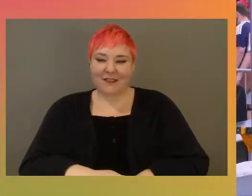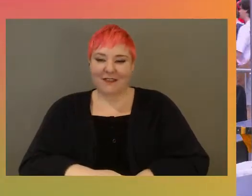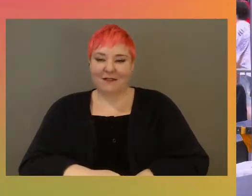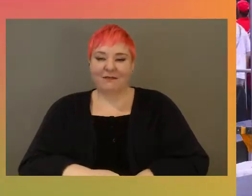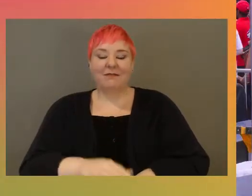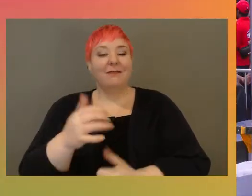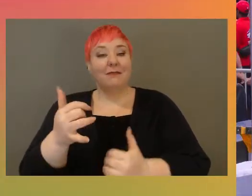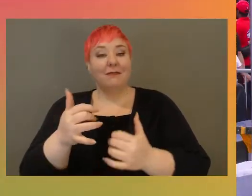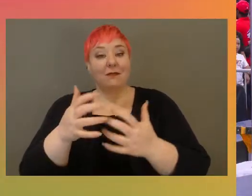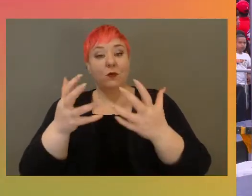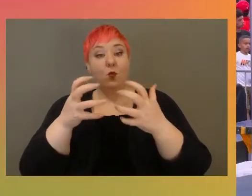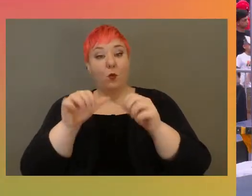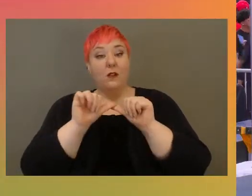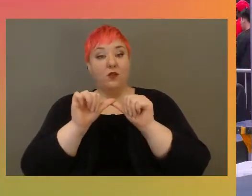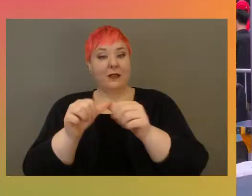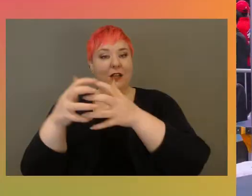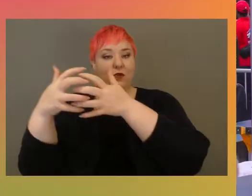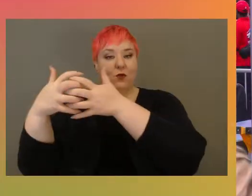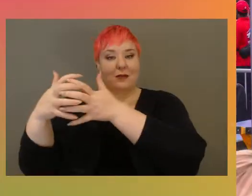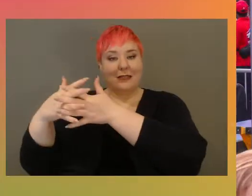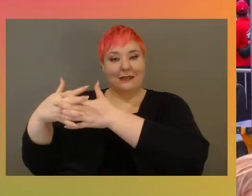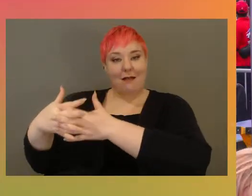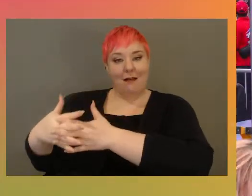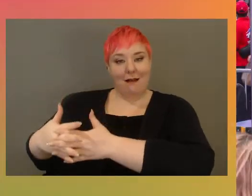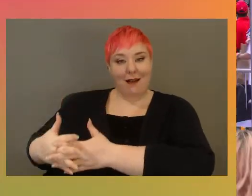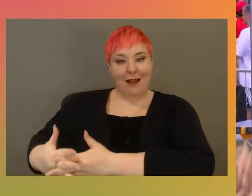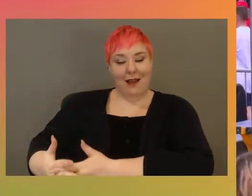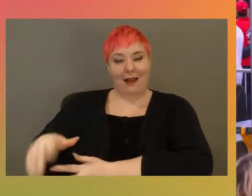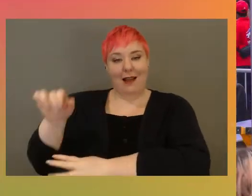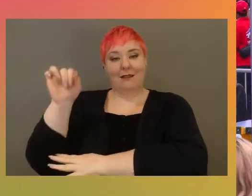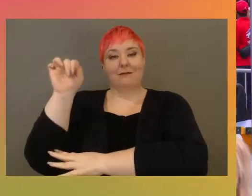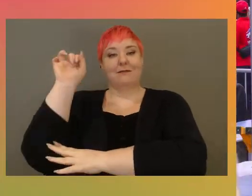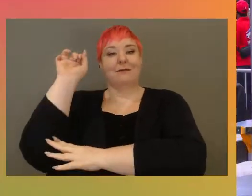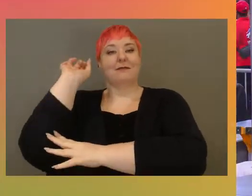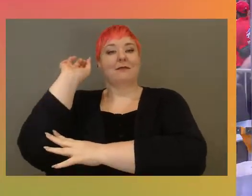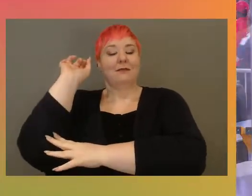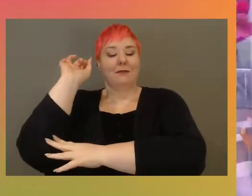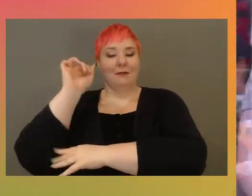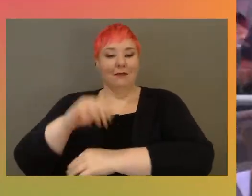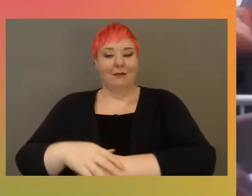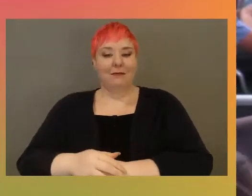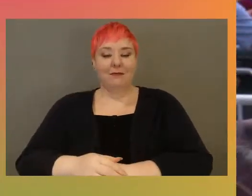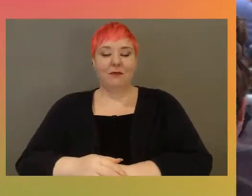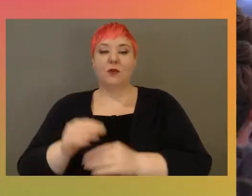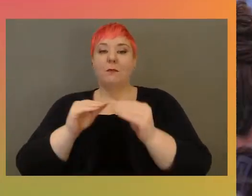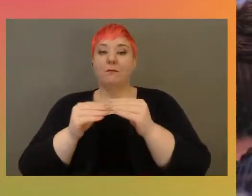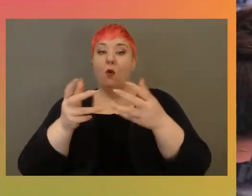SIDES, EVER. SO DO THE WEIRD SIDE.